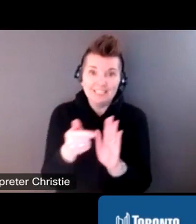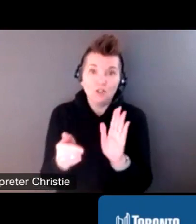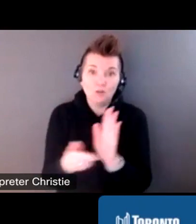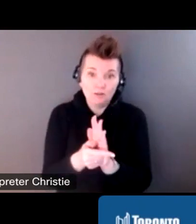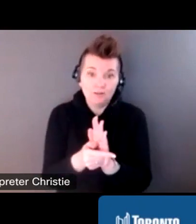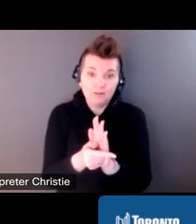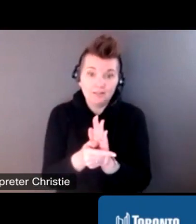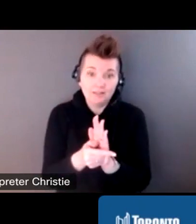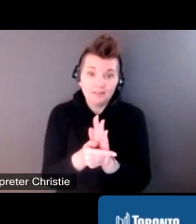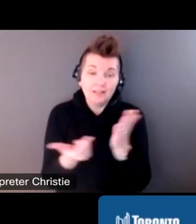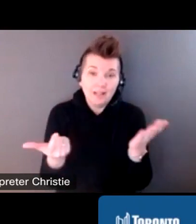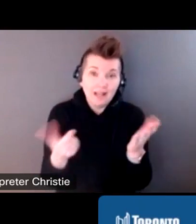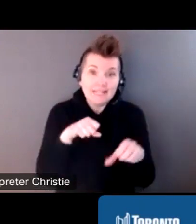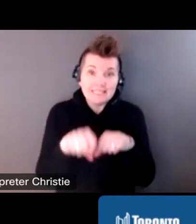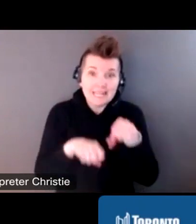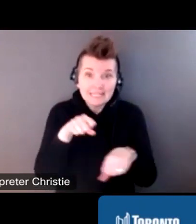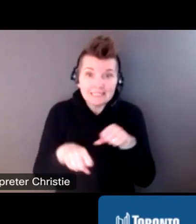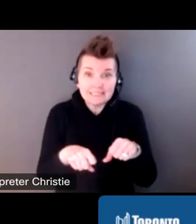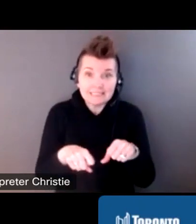a cyclist riding in mixed traffic.